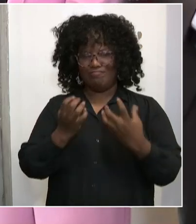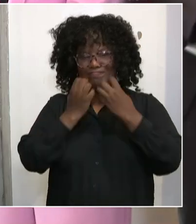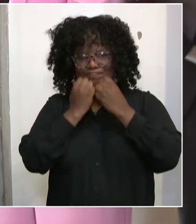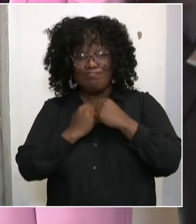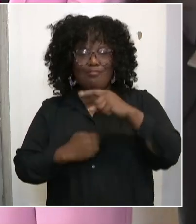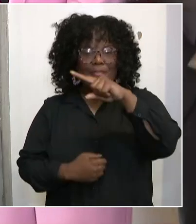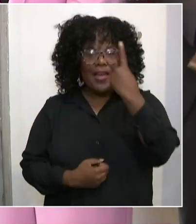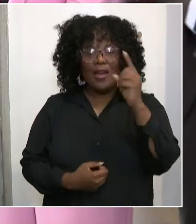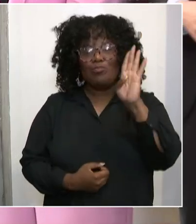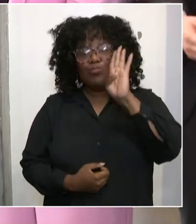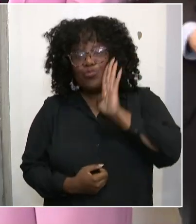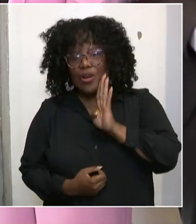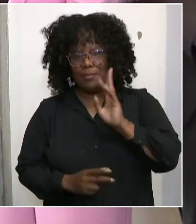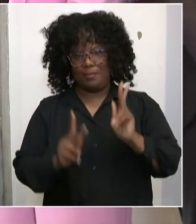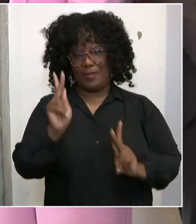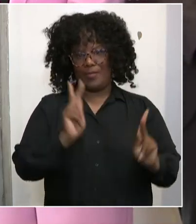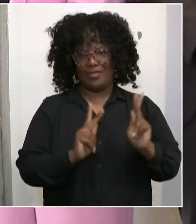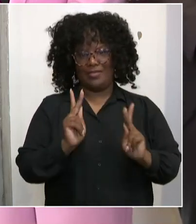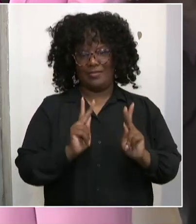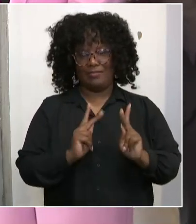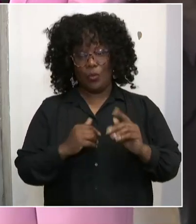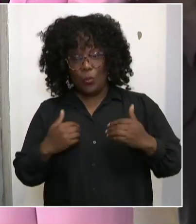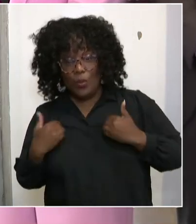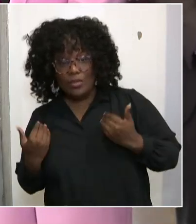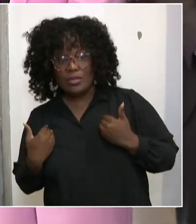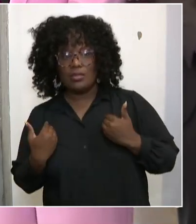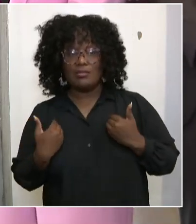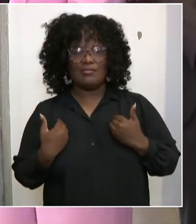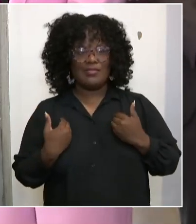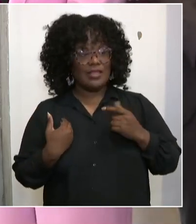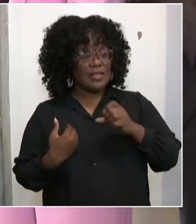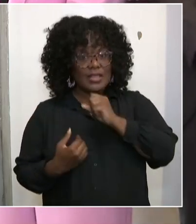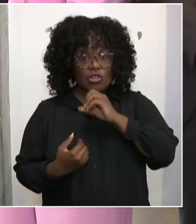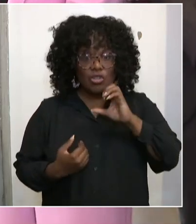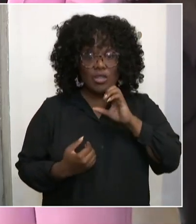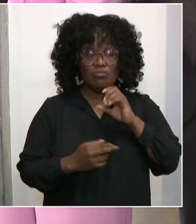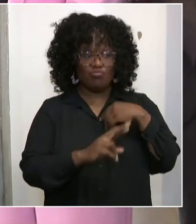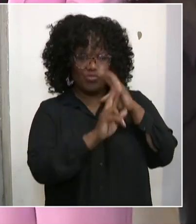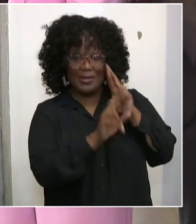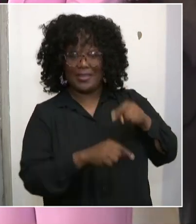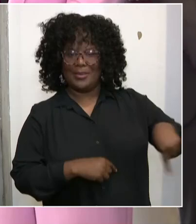on honoring our silver, uh, community, on focusing on our Latinx and API community